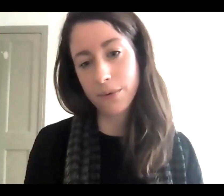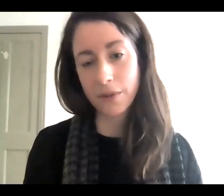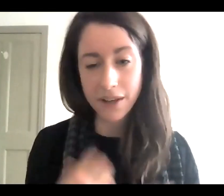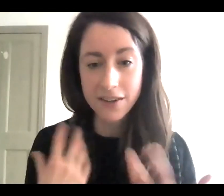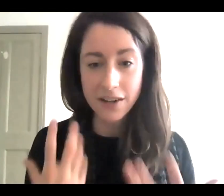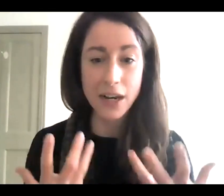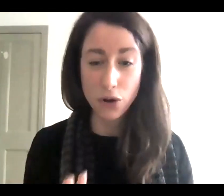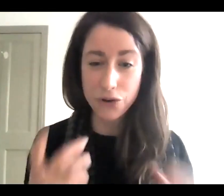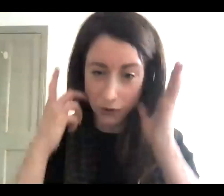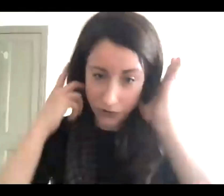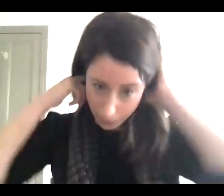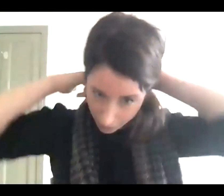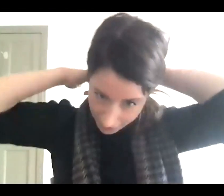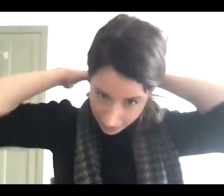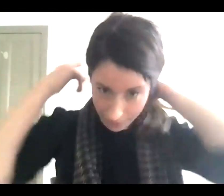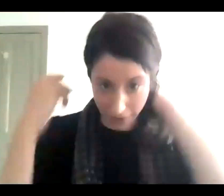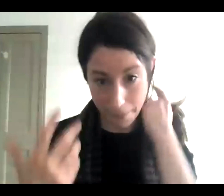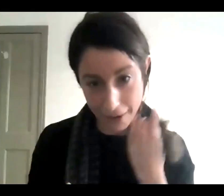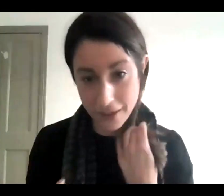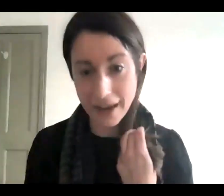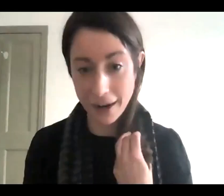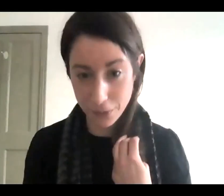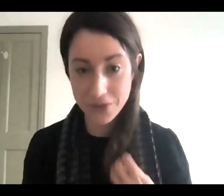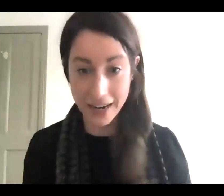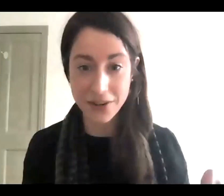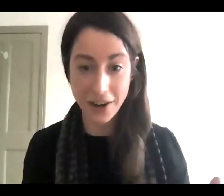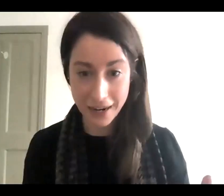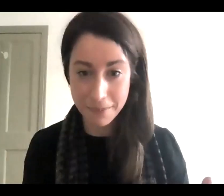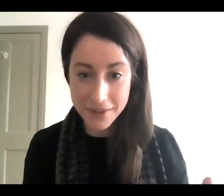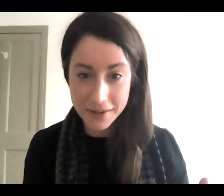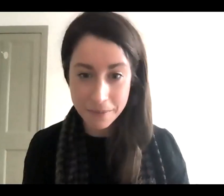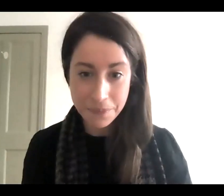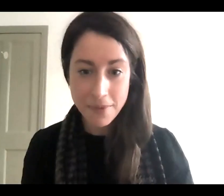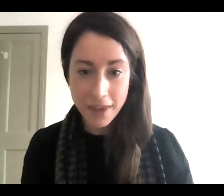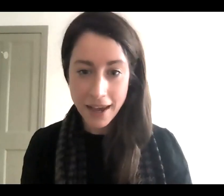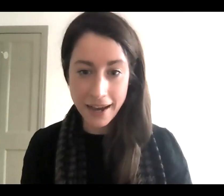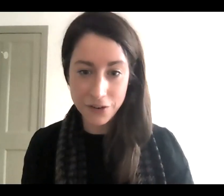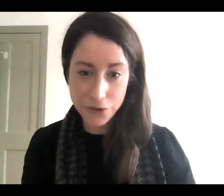And there was something slightly untrustworthy a little bit about the language, at times, and